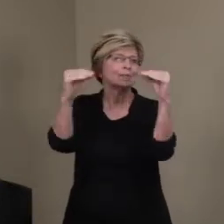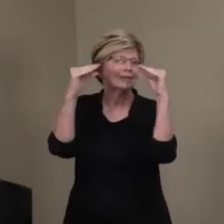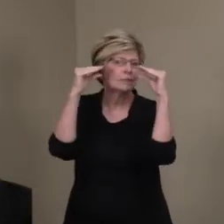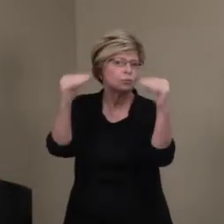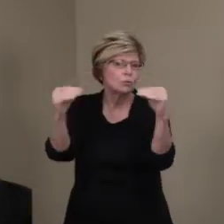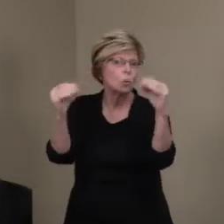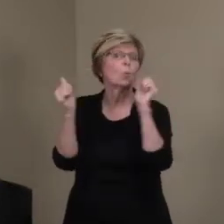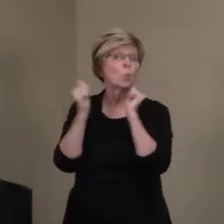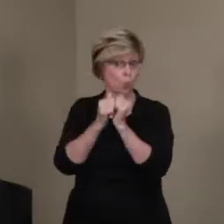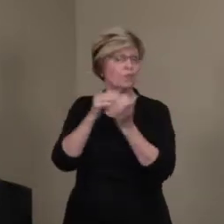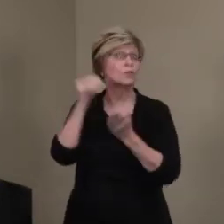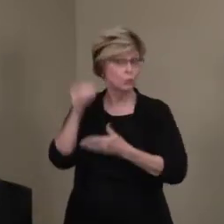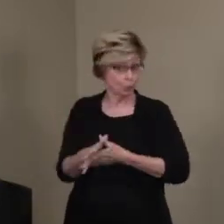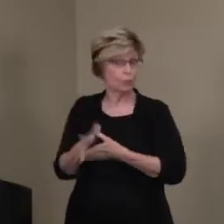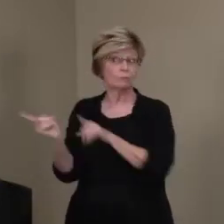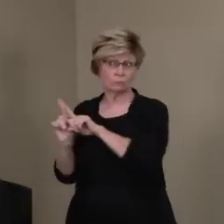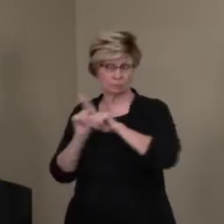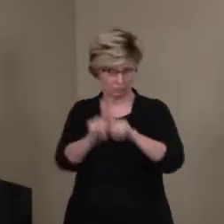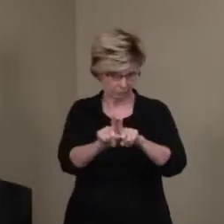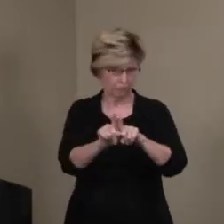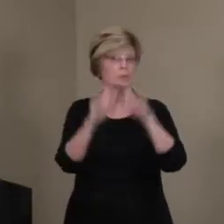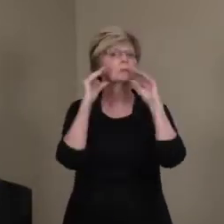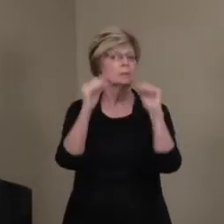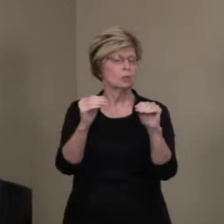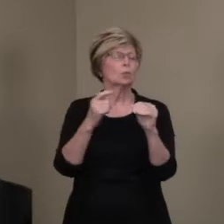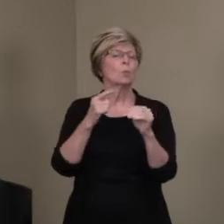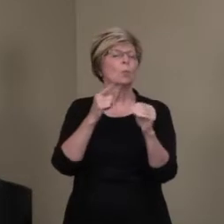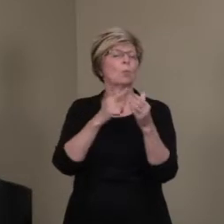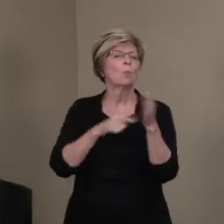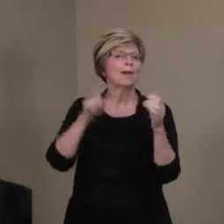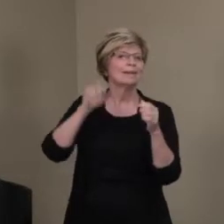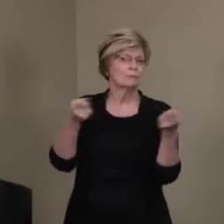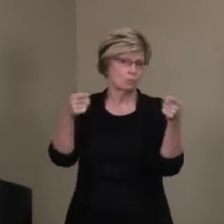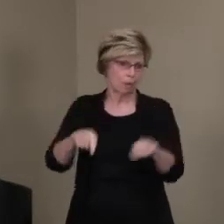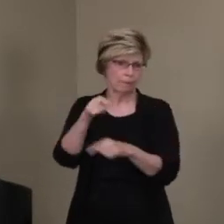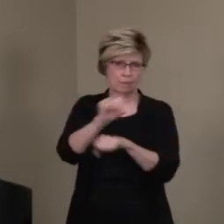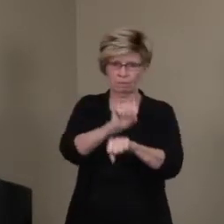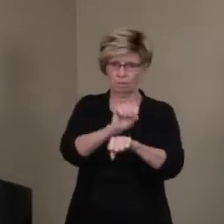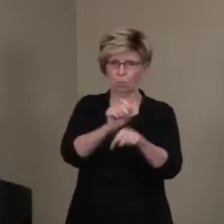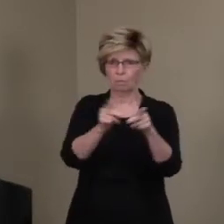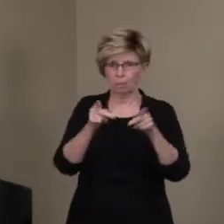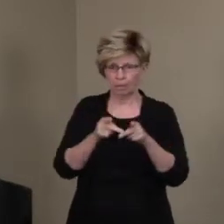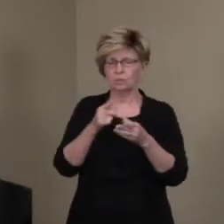student and educate the employer with the student and explain to them what